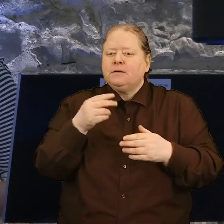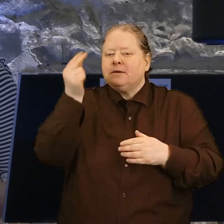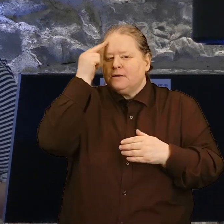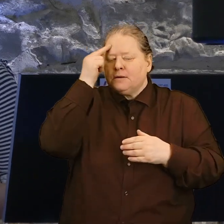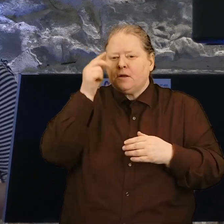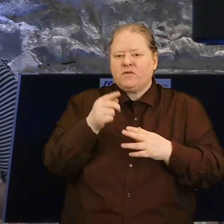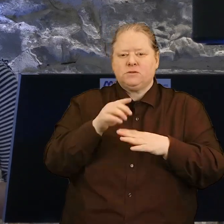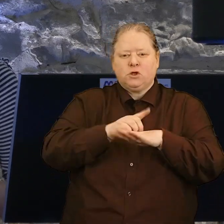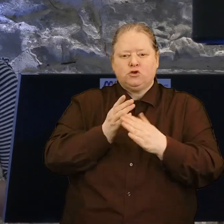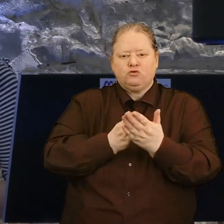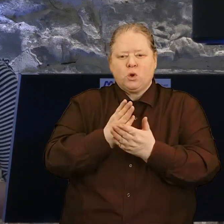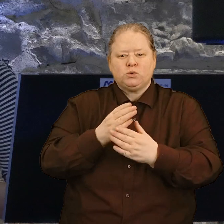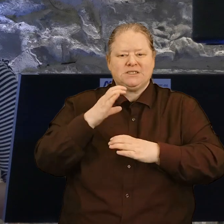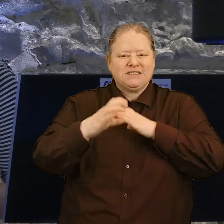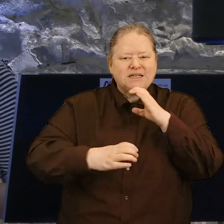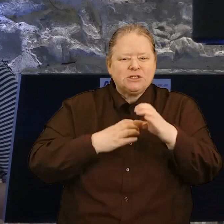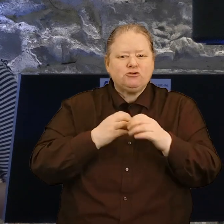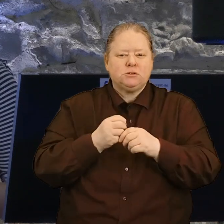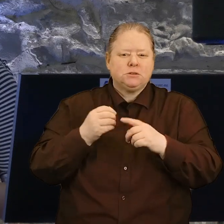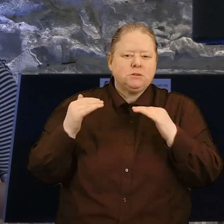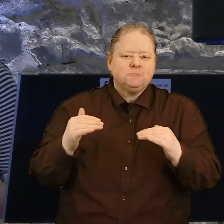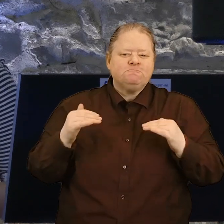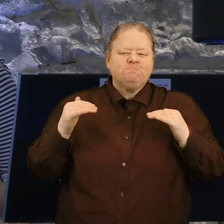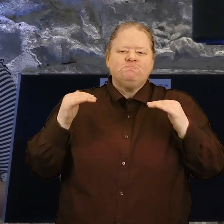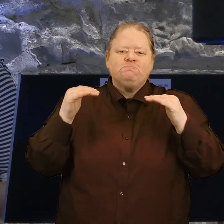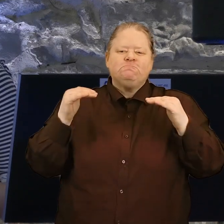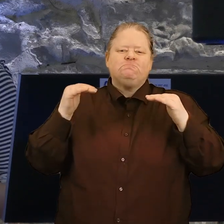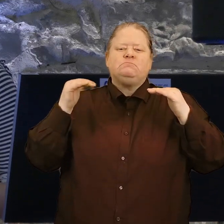throughout the centuries, reaching a peak of magisterial grandeur in the mid 19th century.